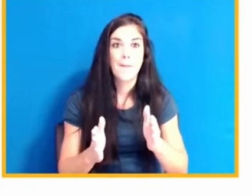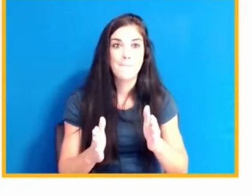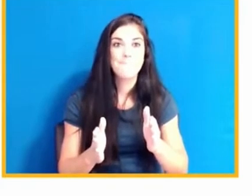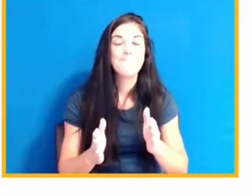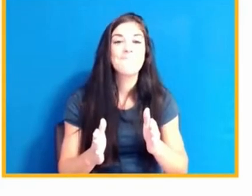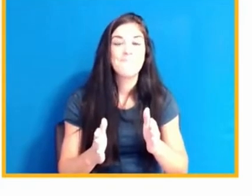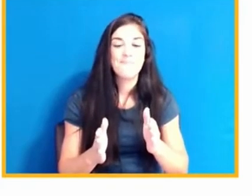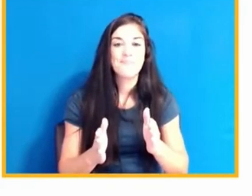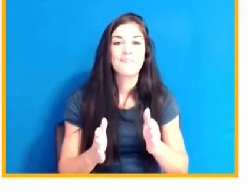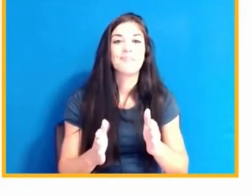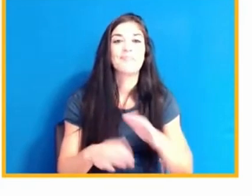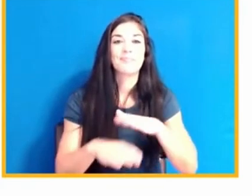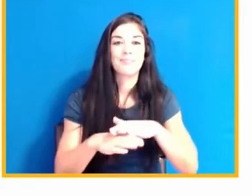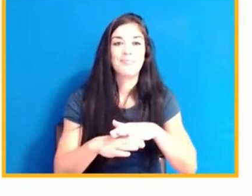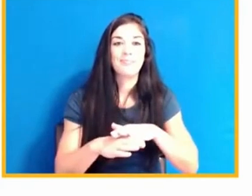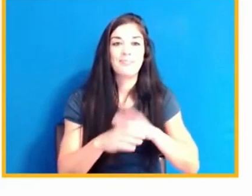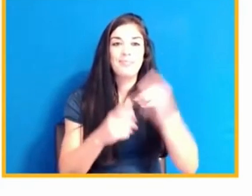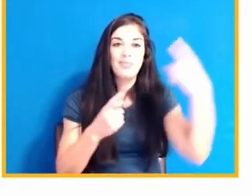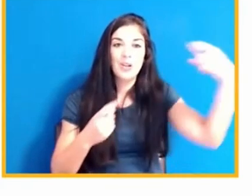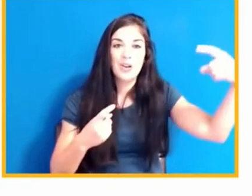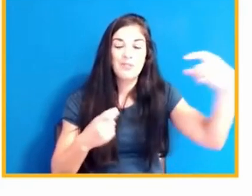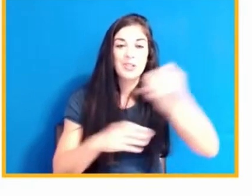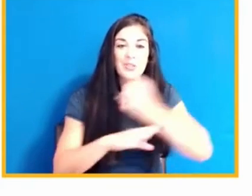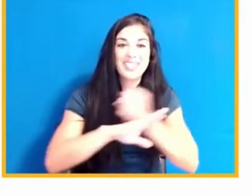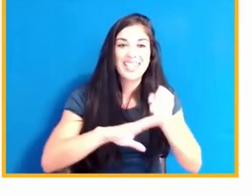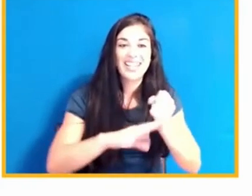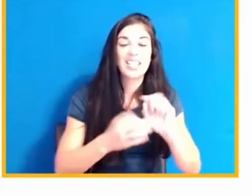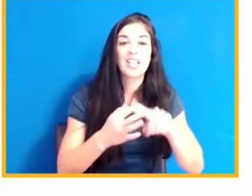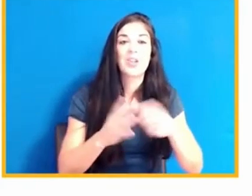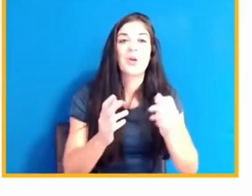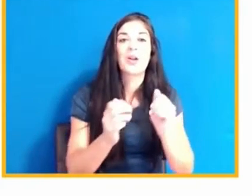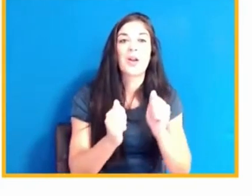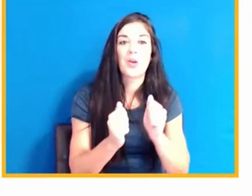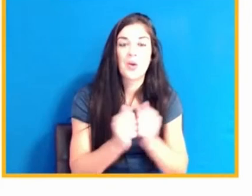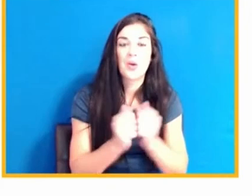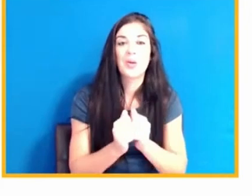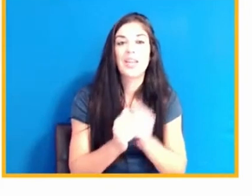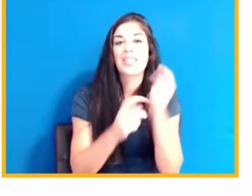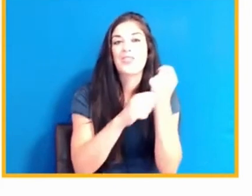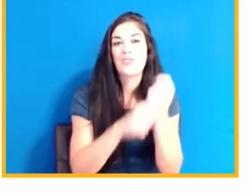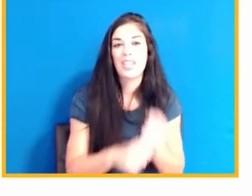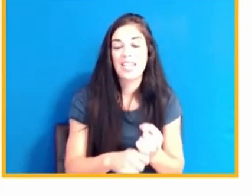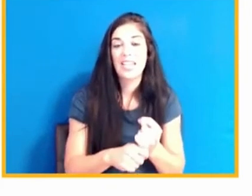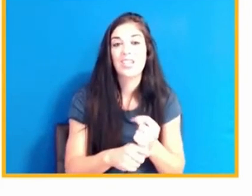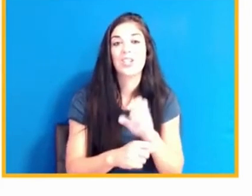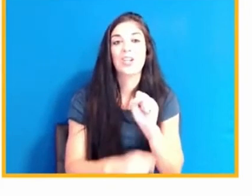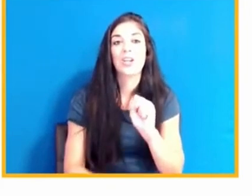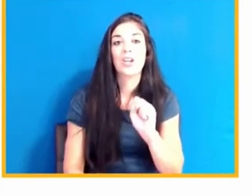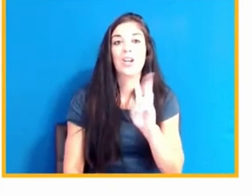onto this virtual stage, starting us off with some elegant and traditional sword dancing,